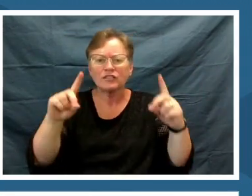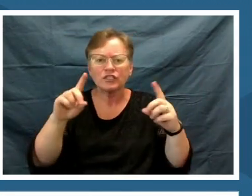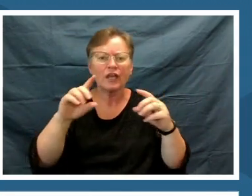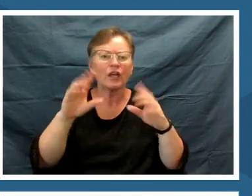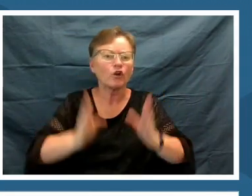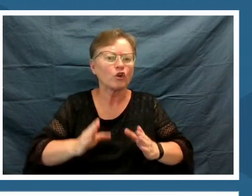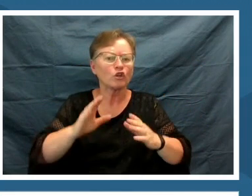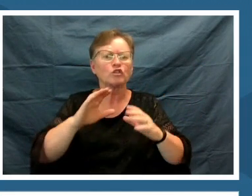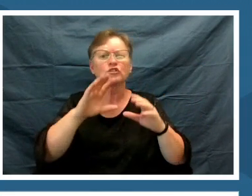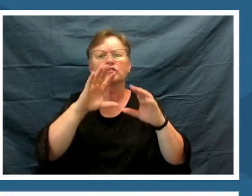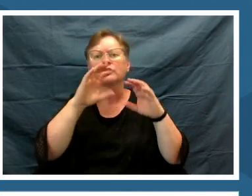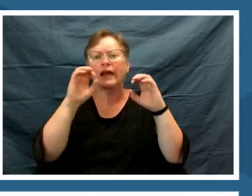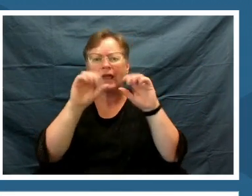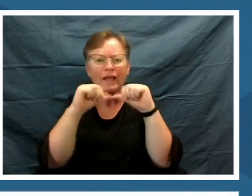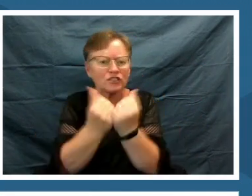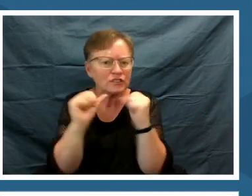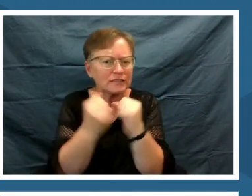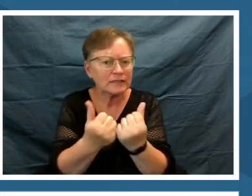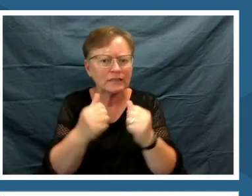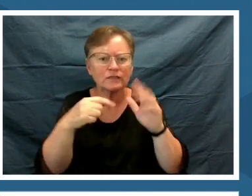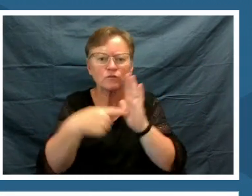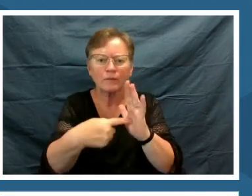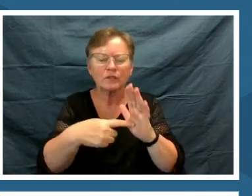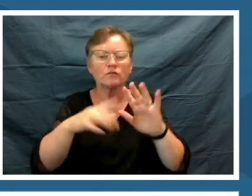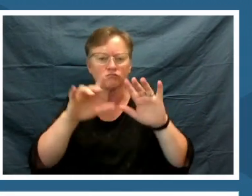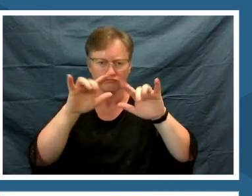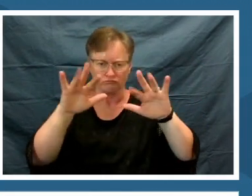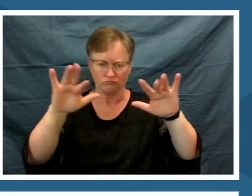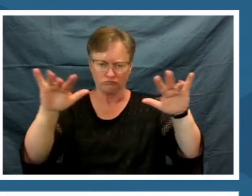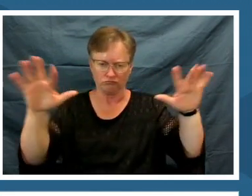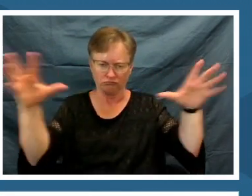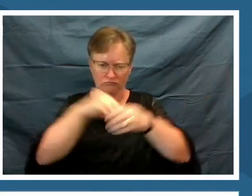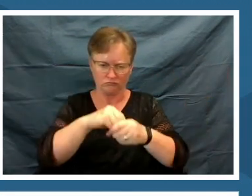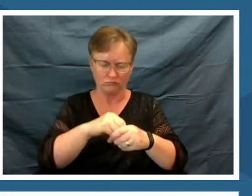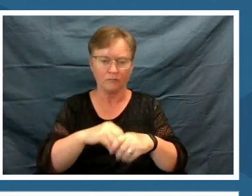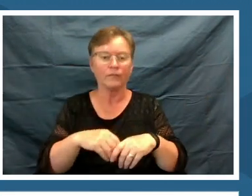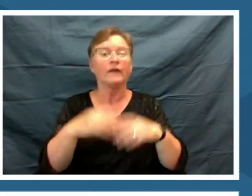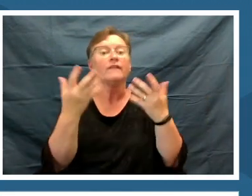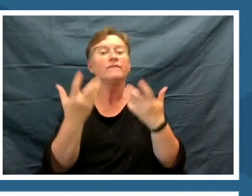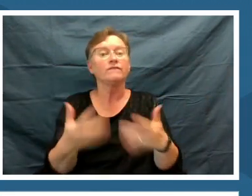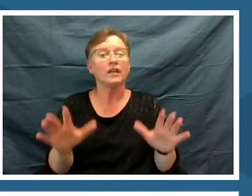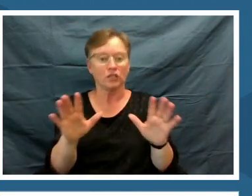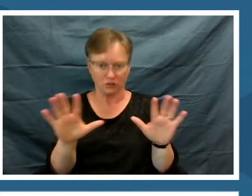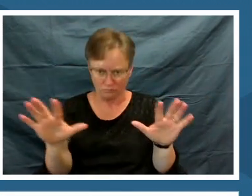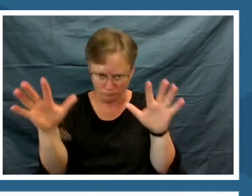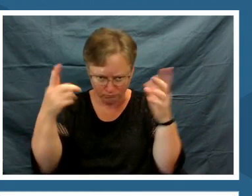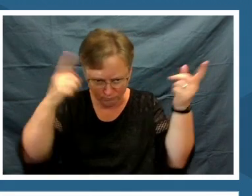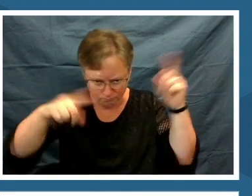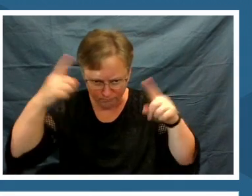once the strategy is finalized and publicly released federal agencies each